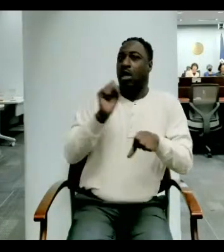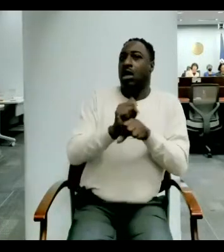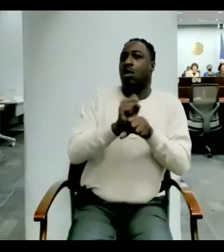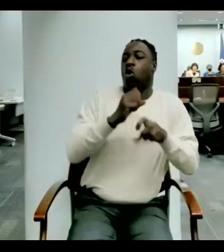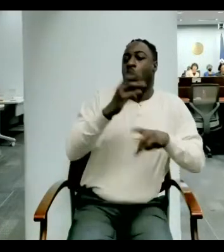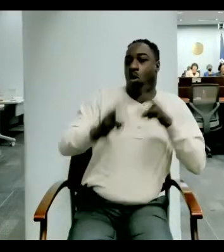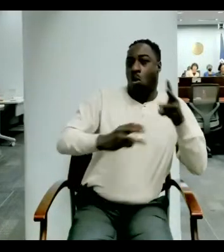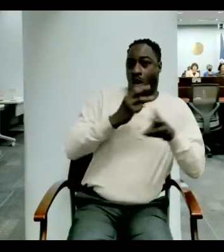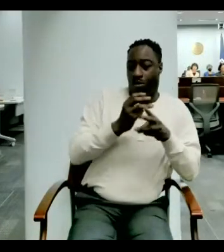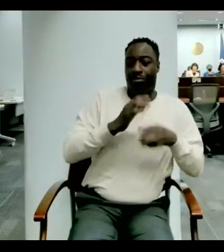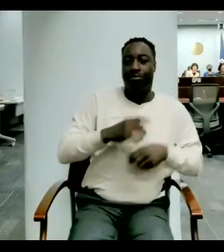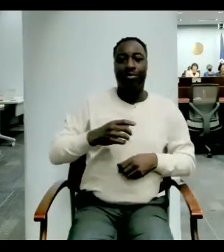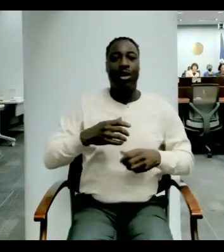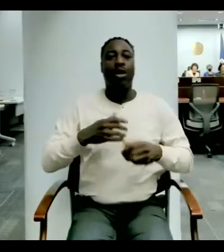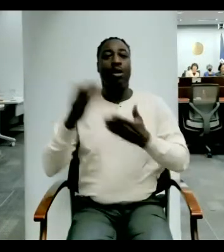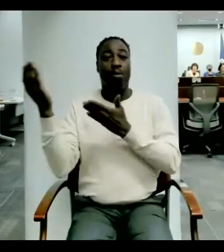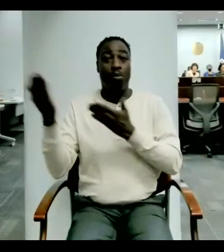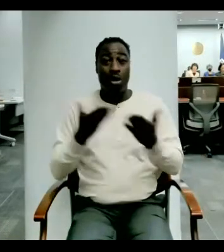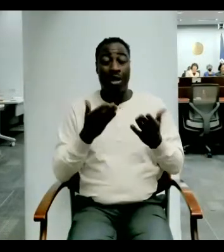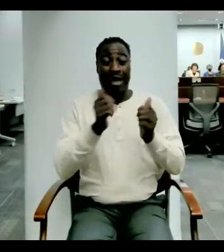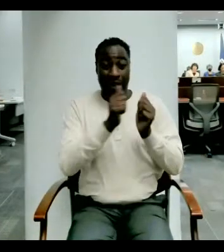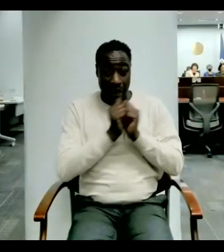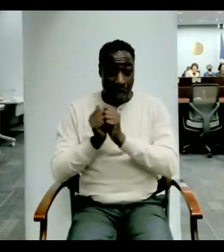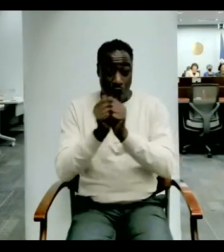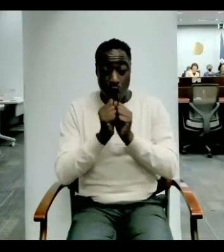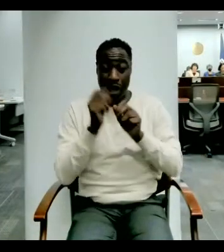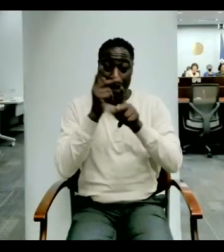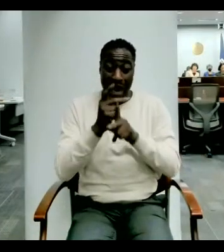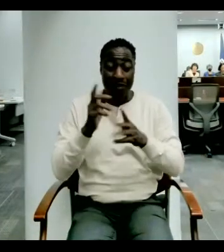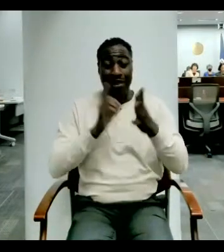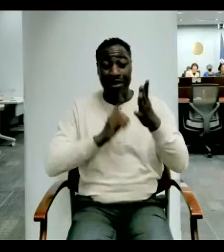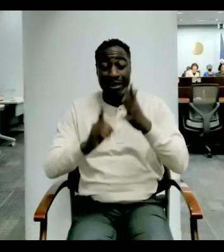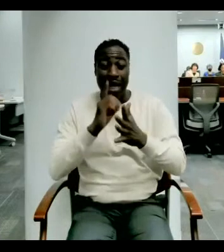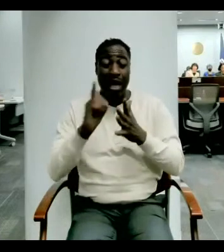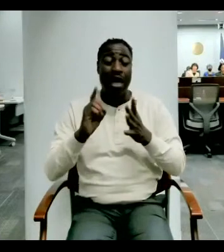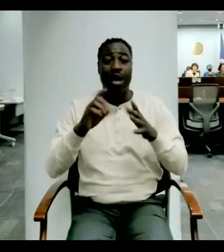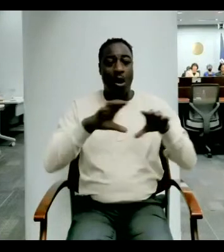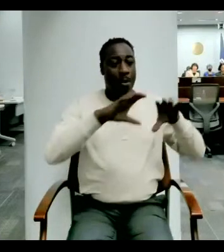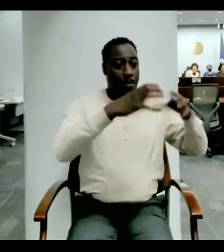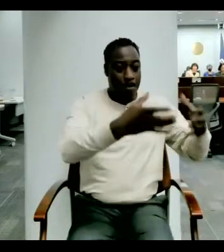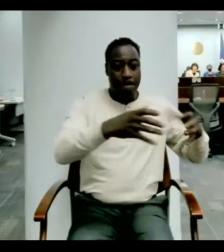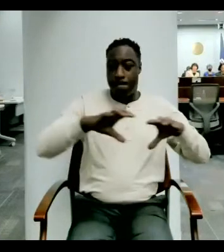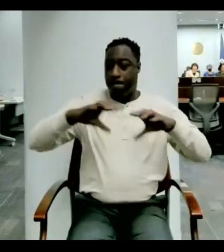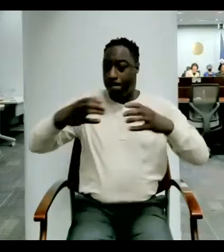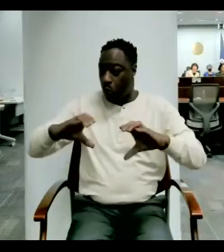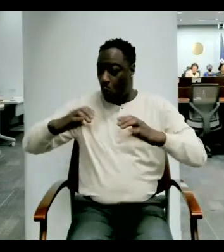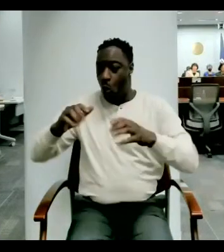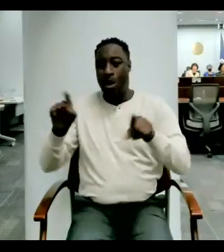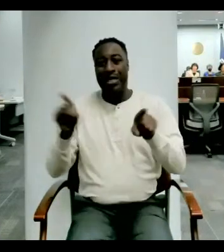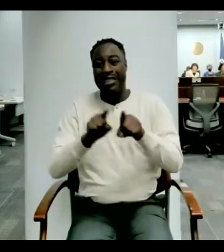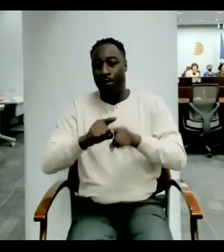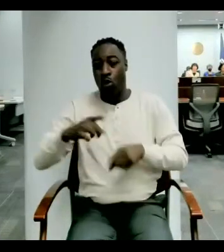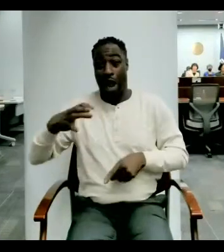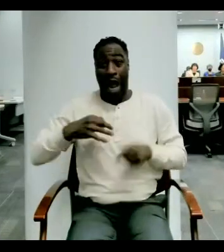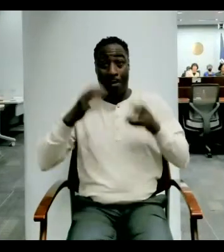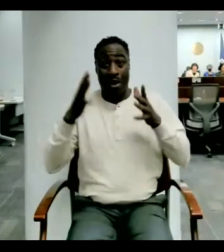You know, bringing together um carefully designed pools of very similar applicants where you can